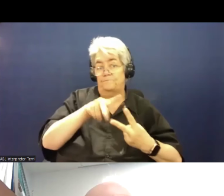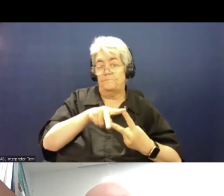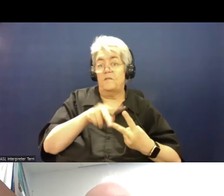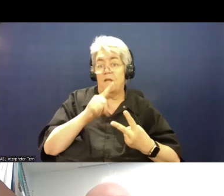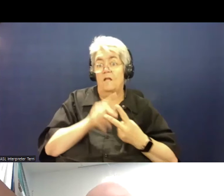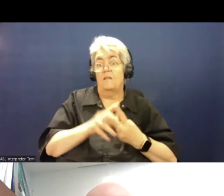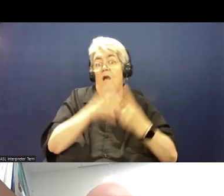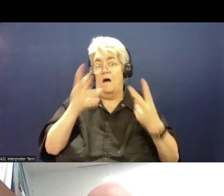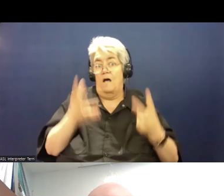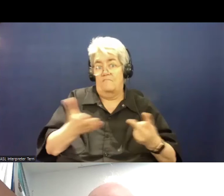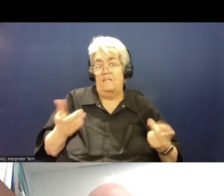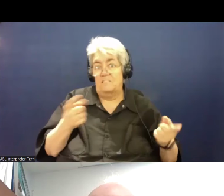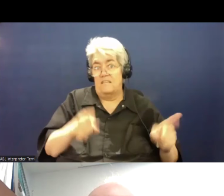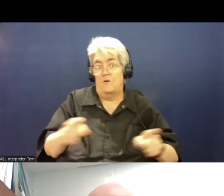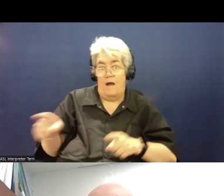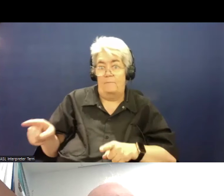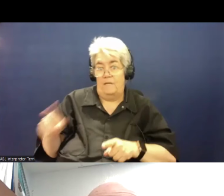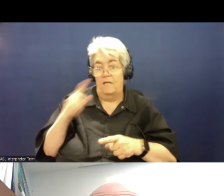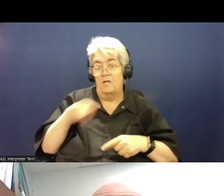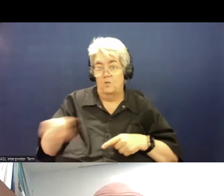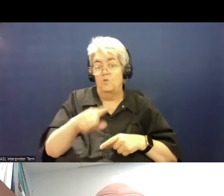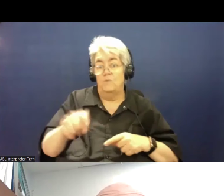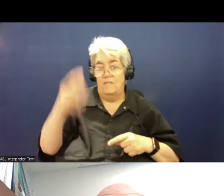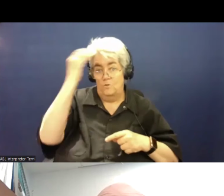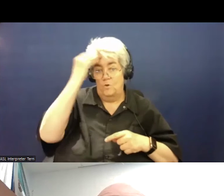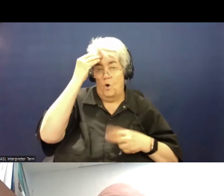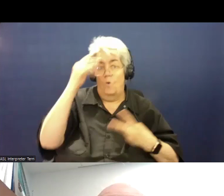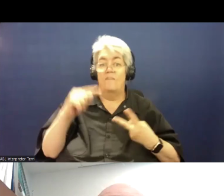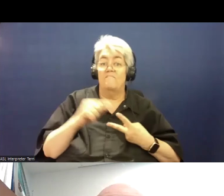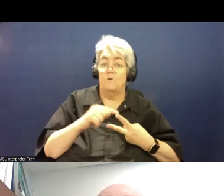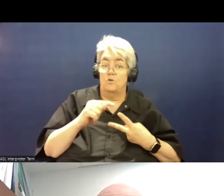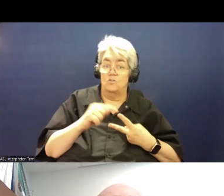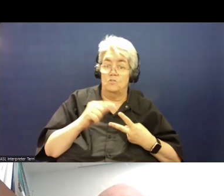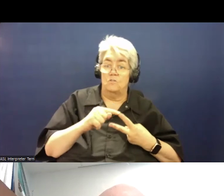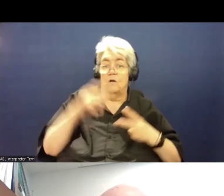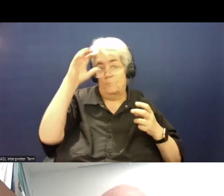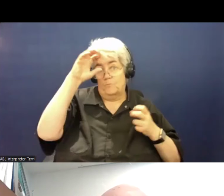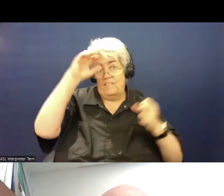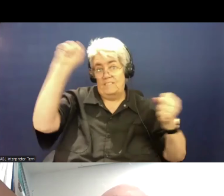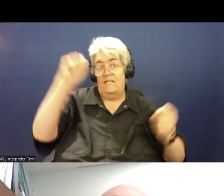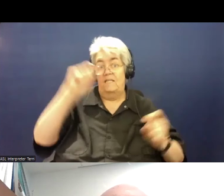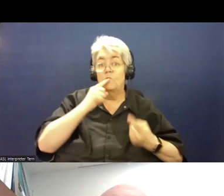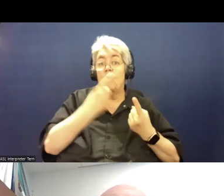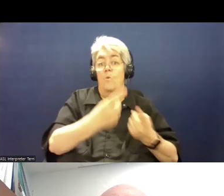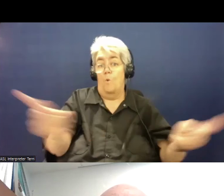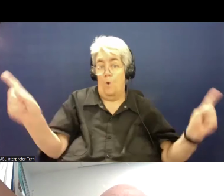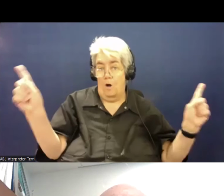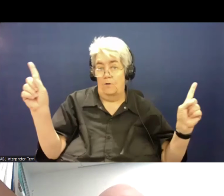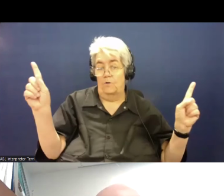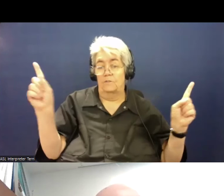BE AWARE OF WHAT IS GOING ON. THE FIRST ONE IS MILITARY SUICIDE PREVENTION AND THE SECOND ONE IS EXECUTIVE ORDER ON POLICING. REGARDING THE ORDER A MILITARY